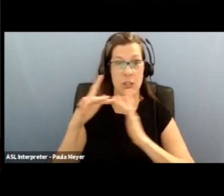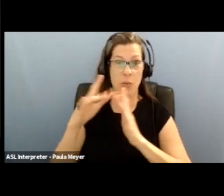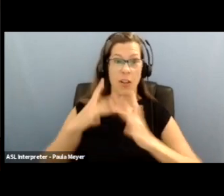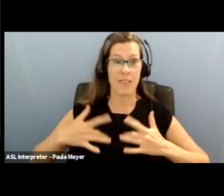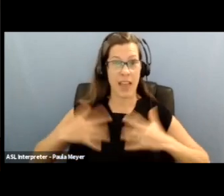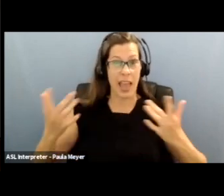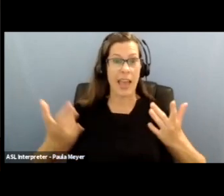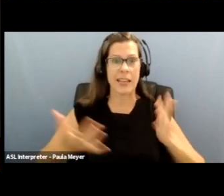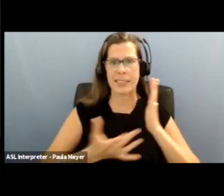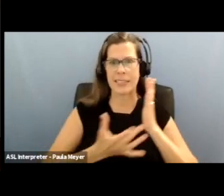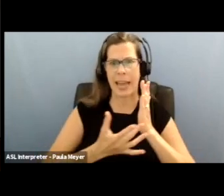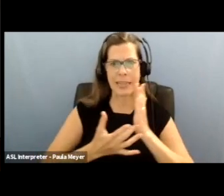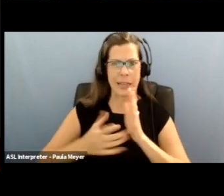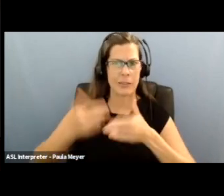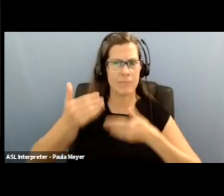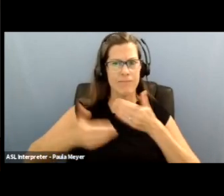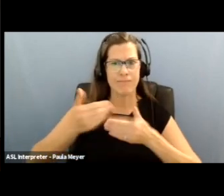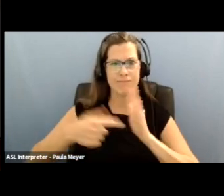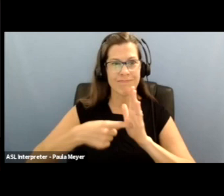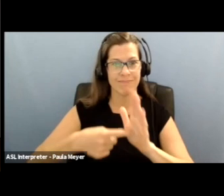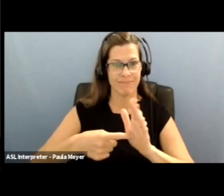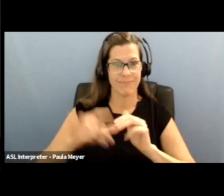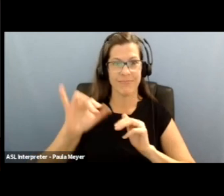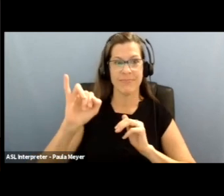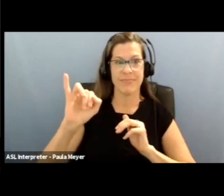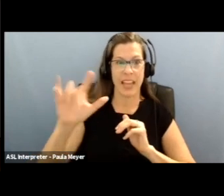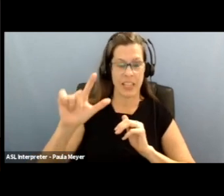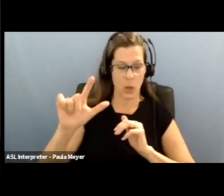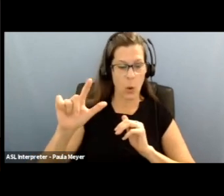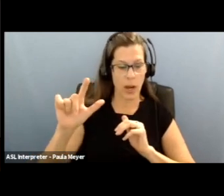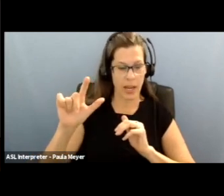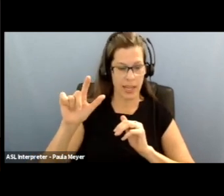This event is hosted by the Illinois Cultural Accessibility Network. ICAN for short.